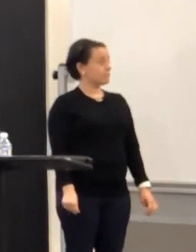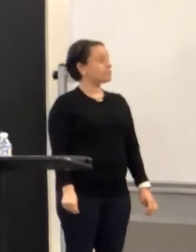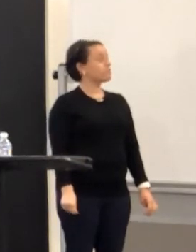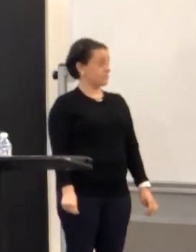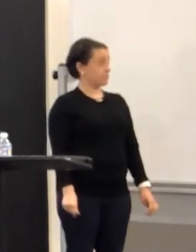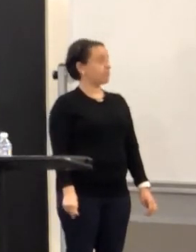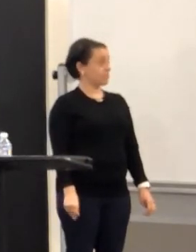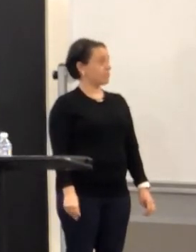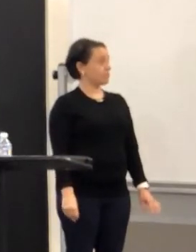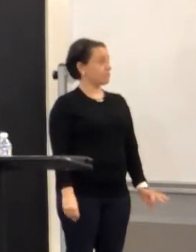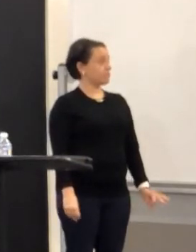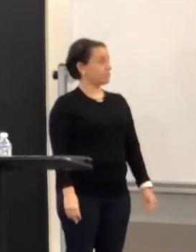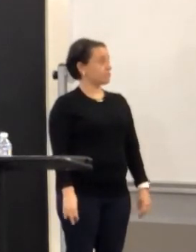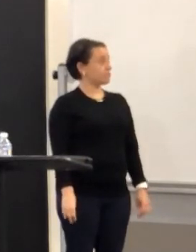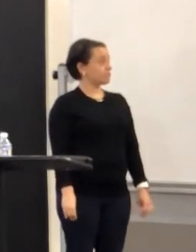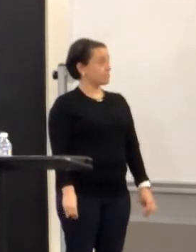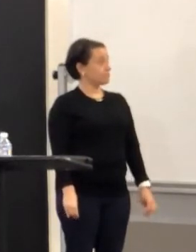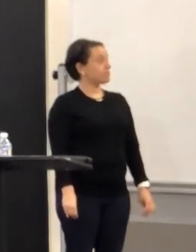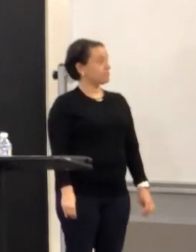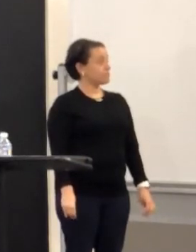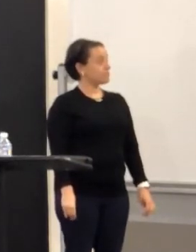I don't know that you have seen the concept